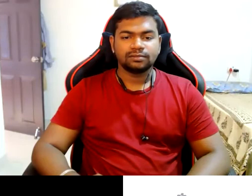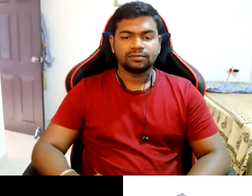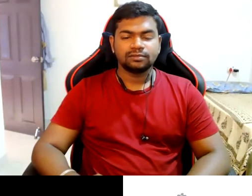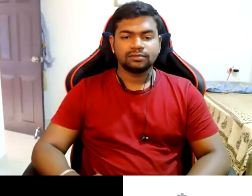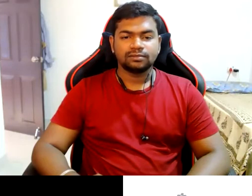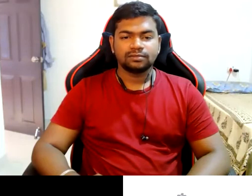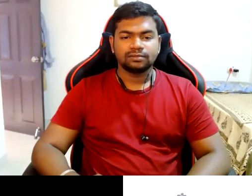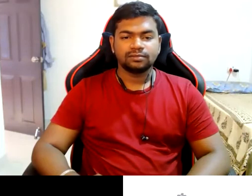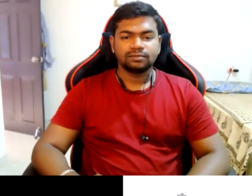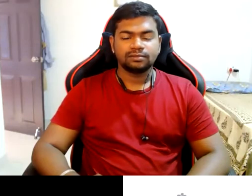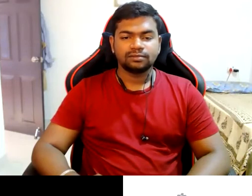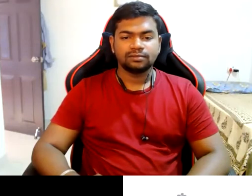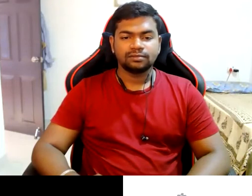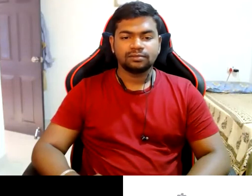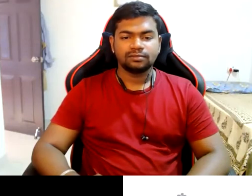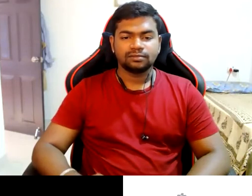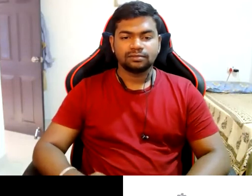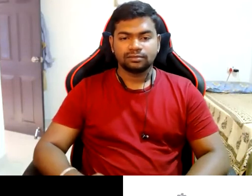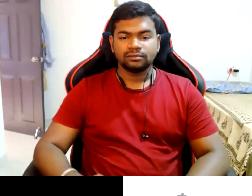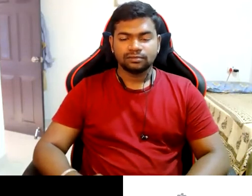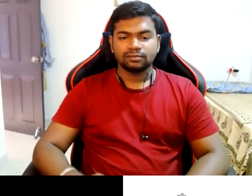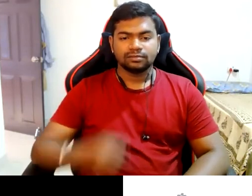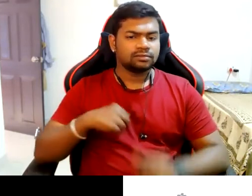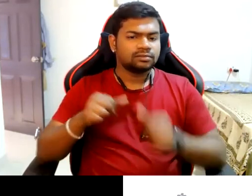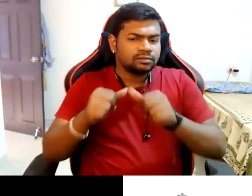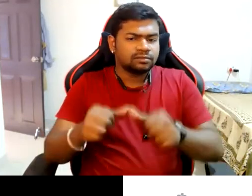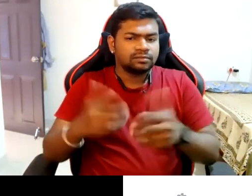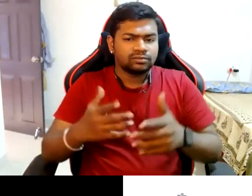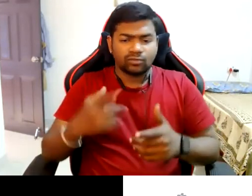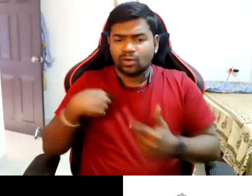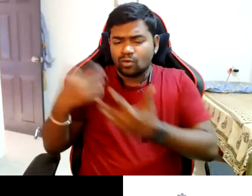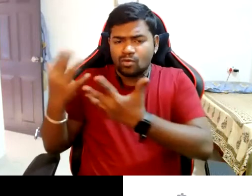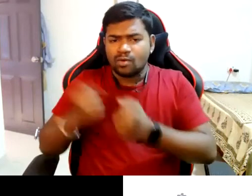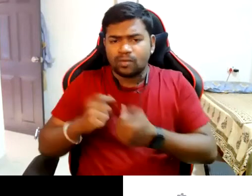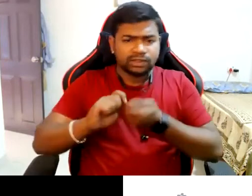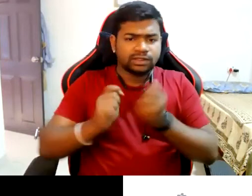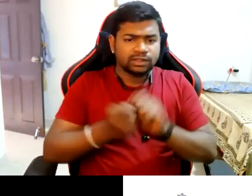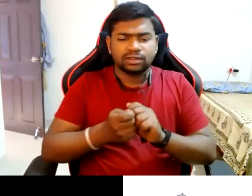I'm began this question by answering and if we want to bring about some changes in the country or if